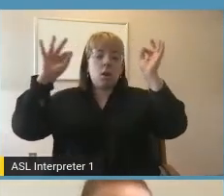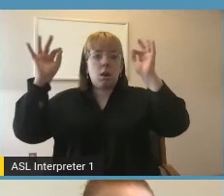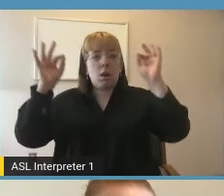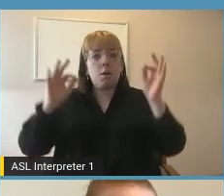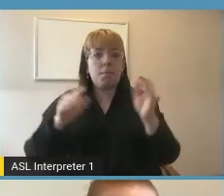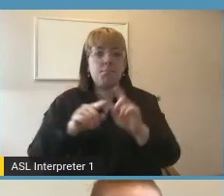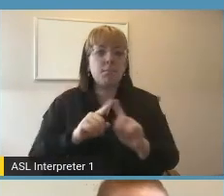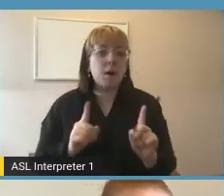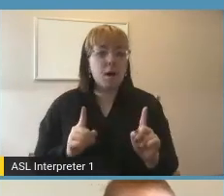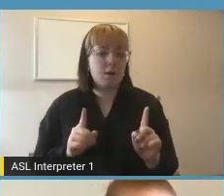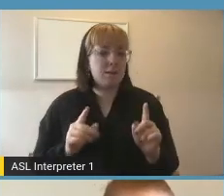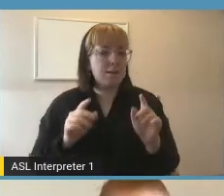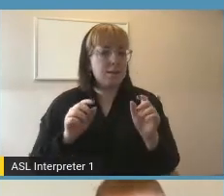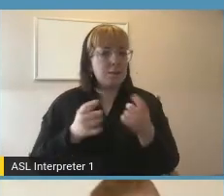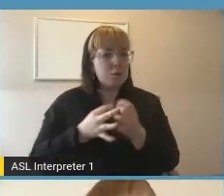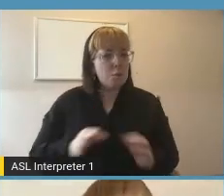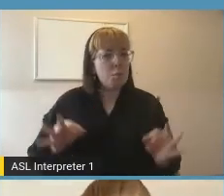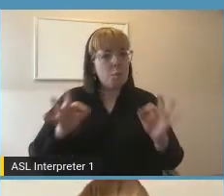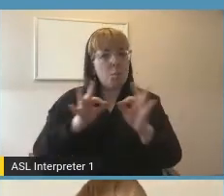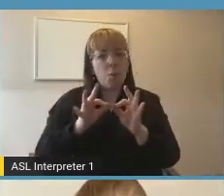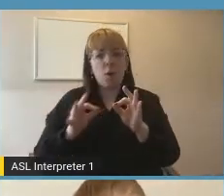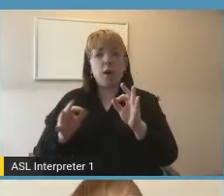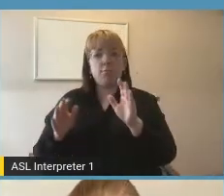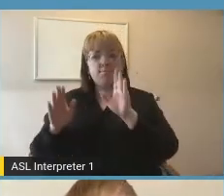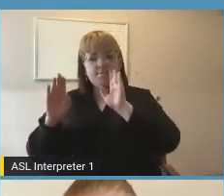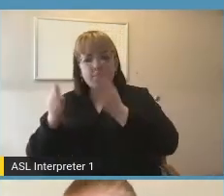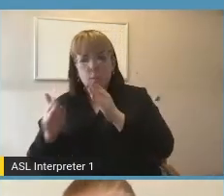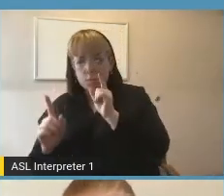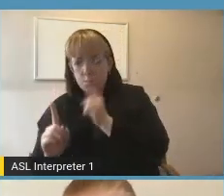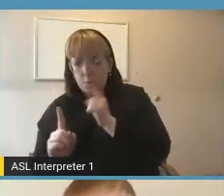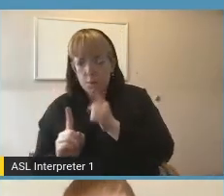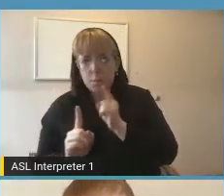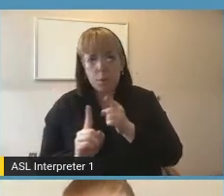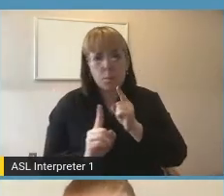to give people the information they need to know in the story in the order that they need